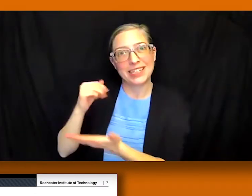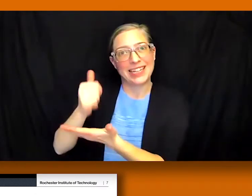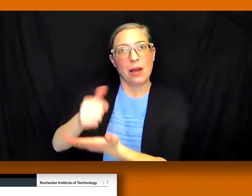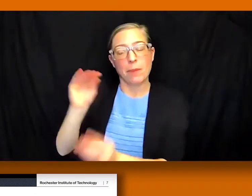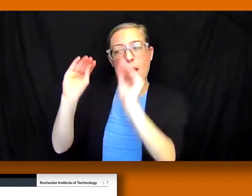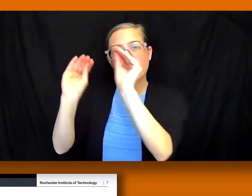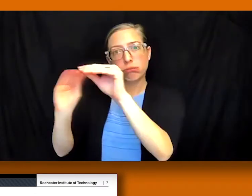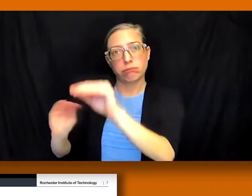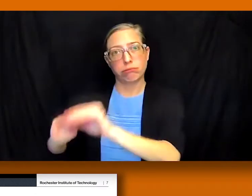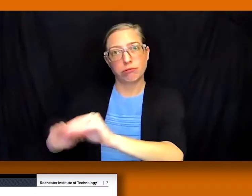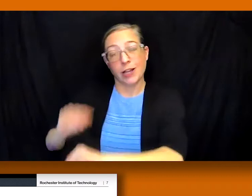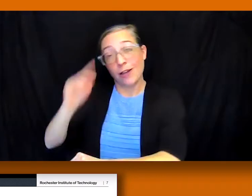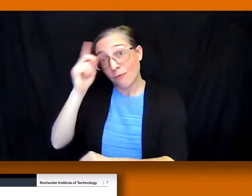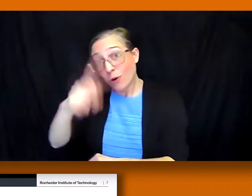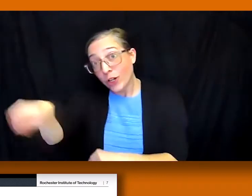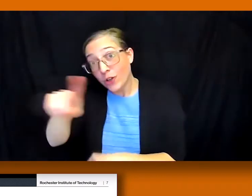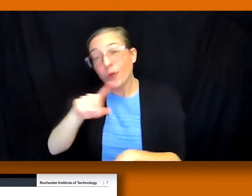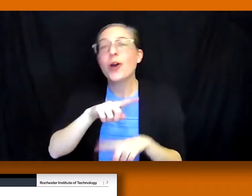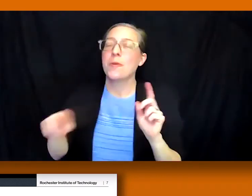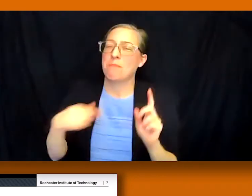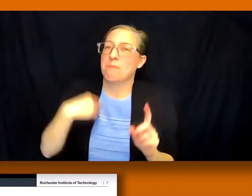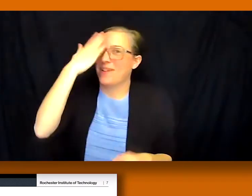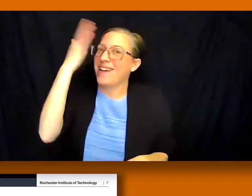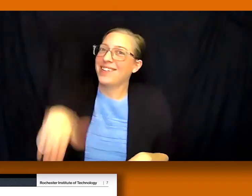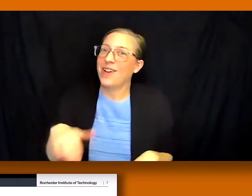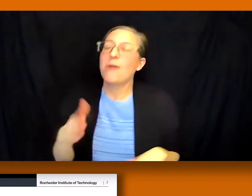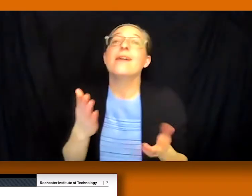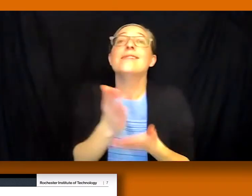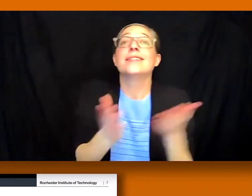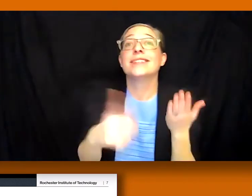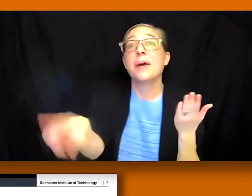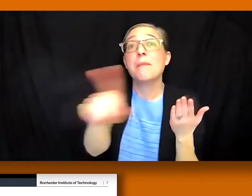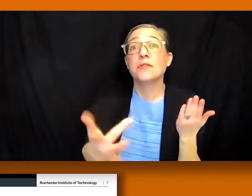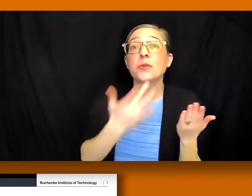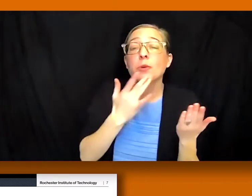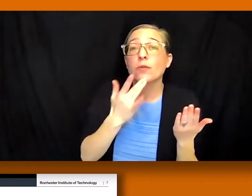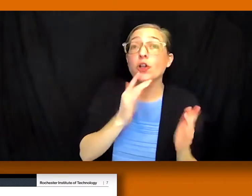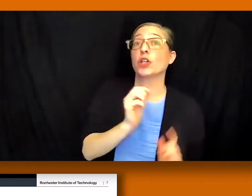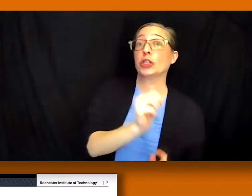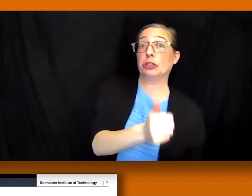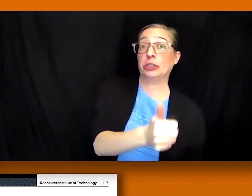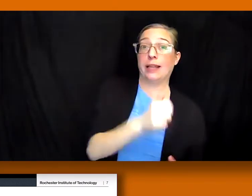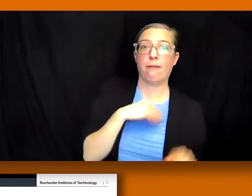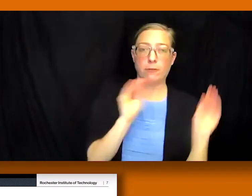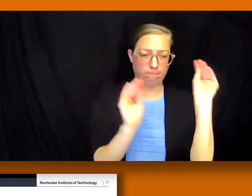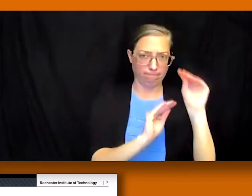do the budget yourselves and then have it reviewed. So I just want to provide all the information for you.